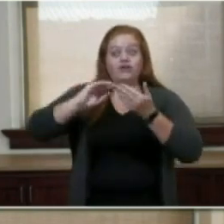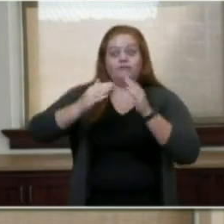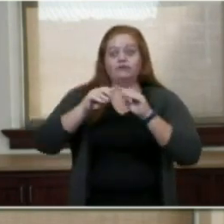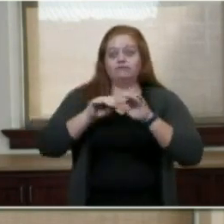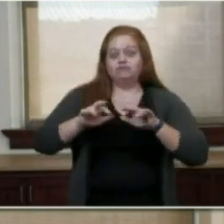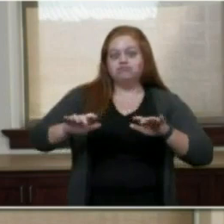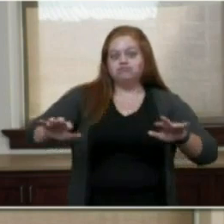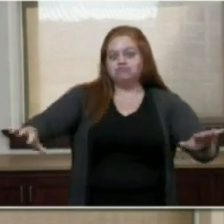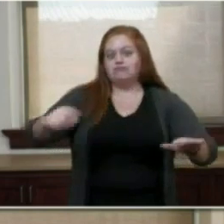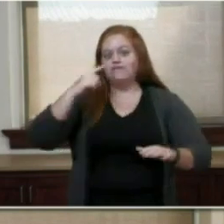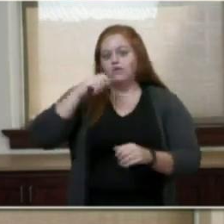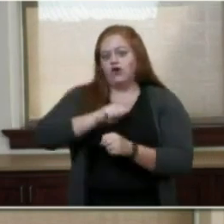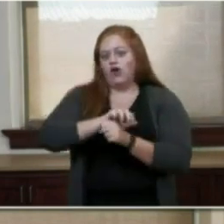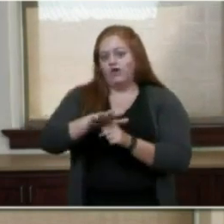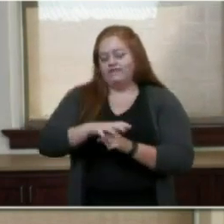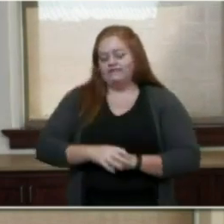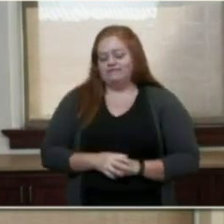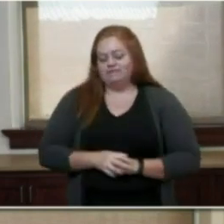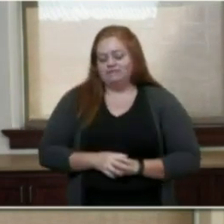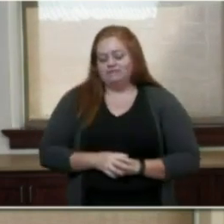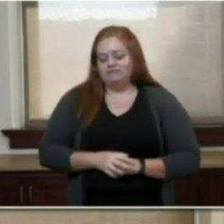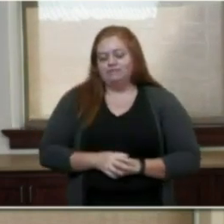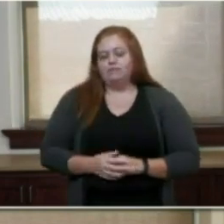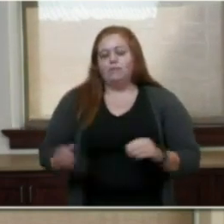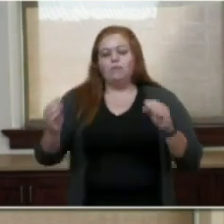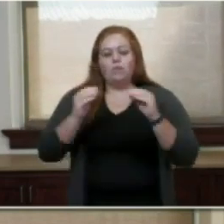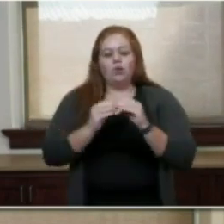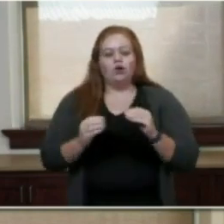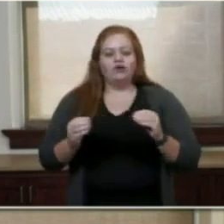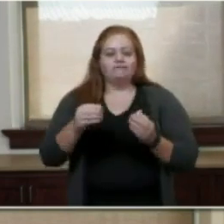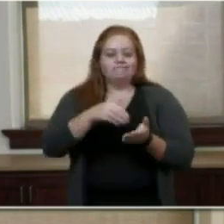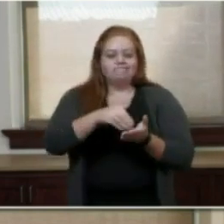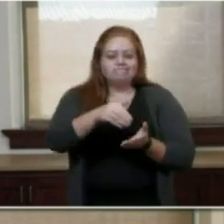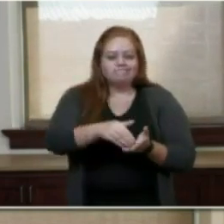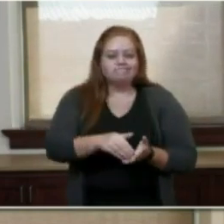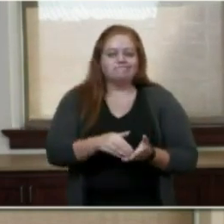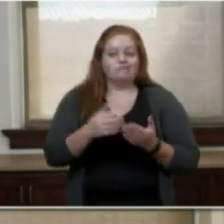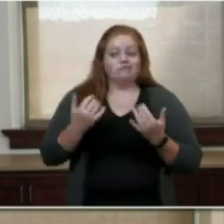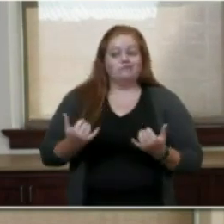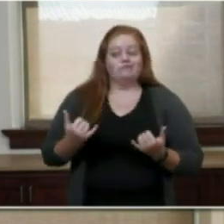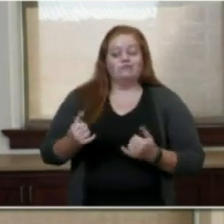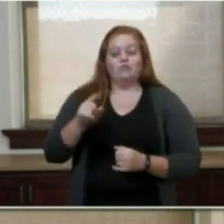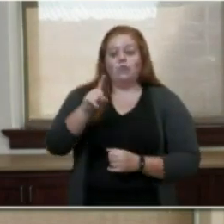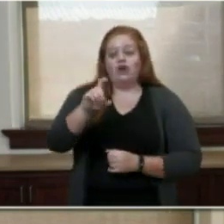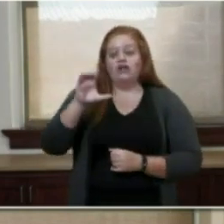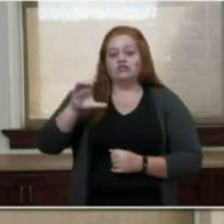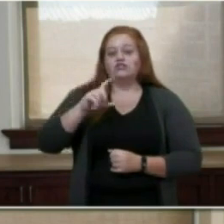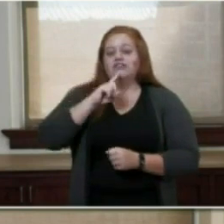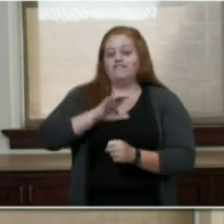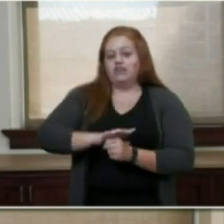COVID-19. We are having more than 100 confirmed plus probable cases of covid